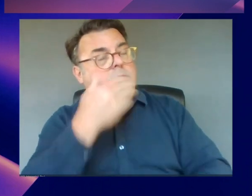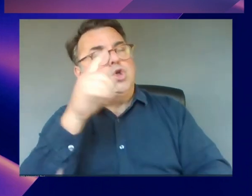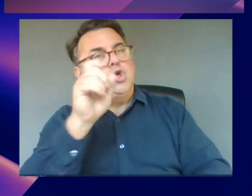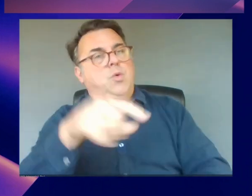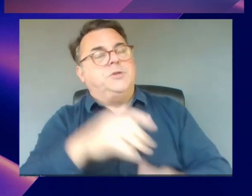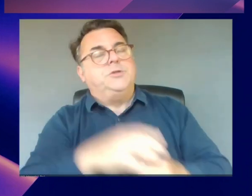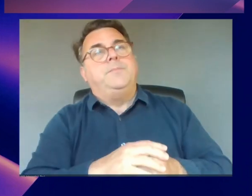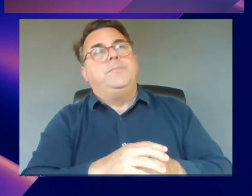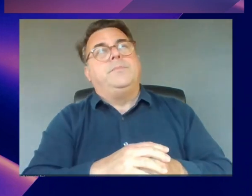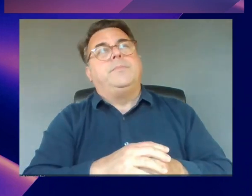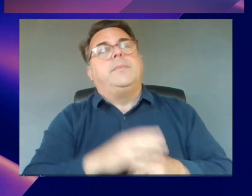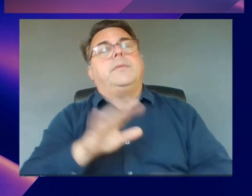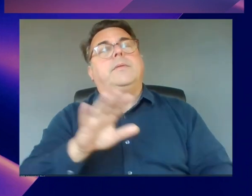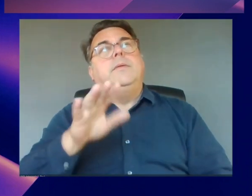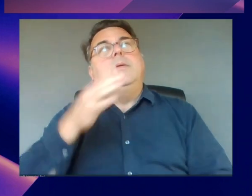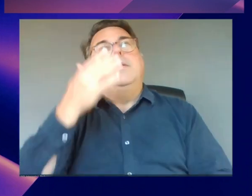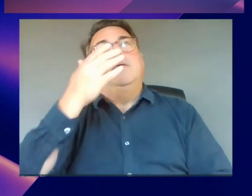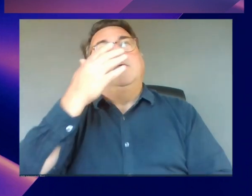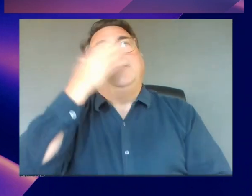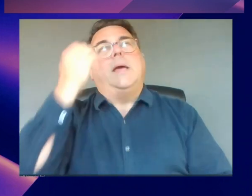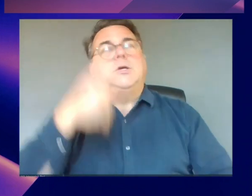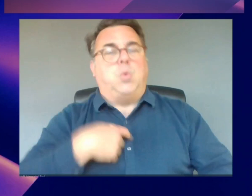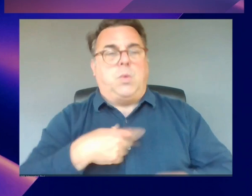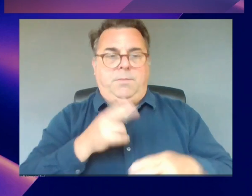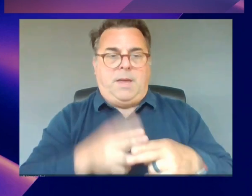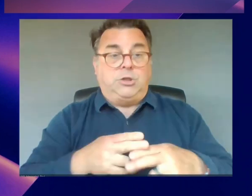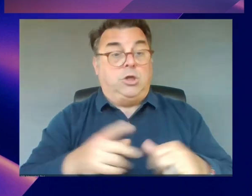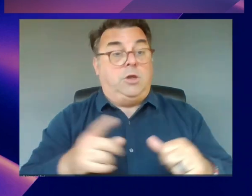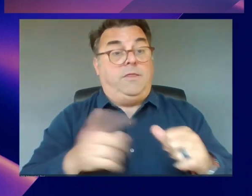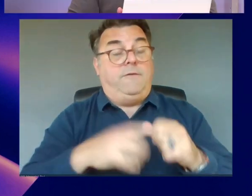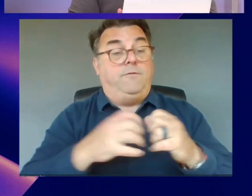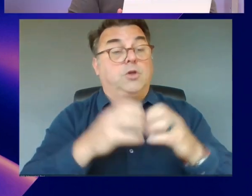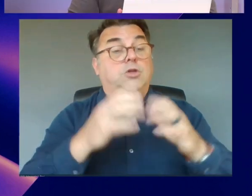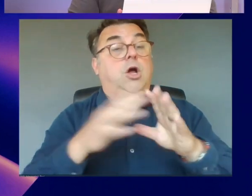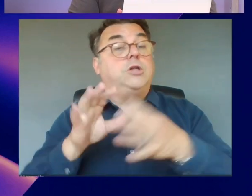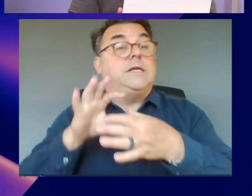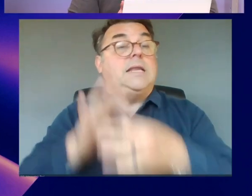because we mentioned that this first launch is linked to Lambda logs,